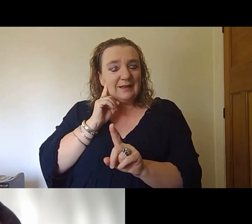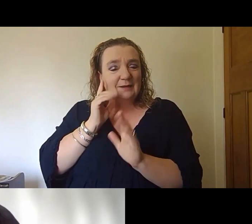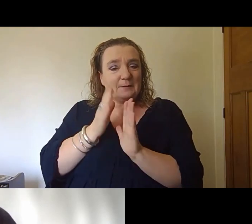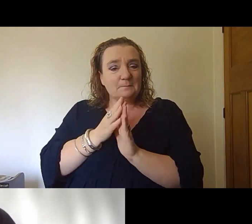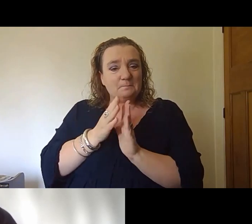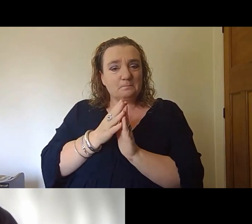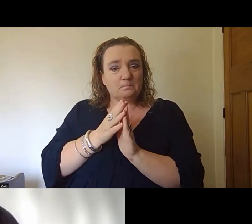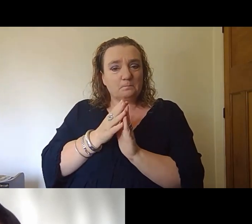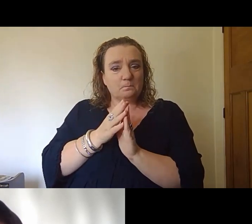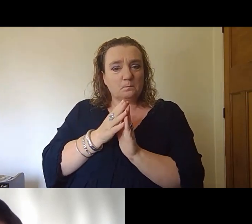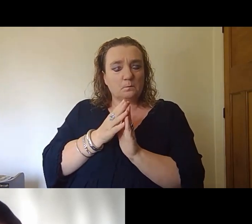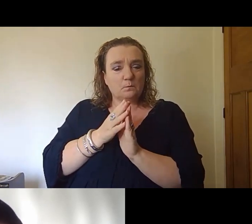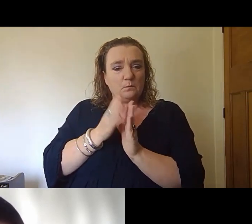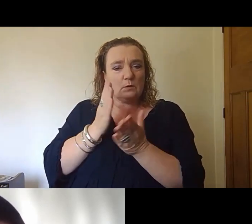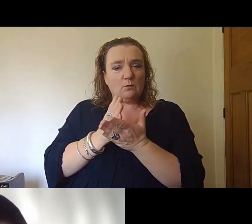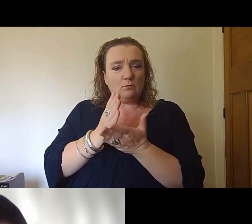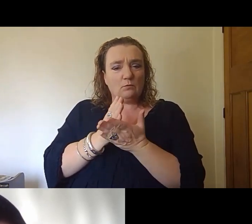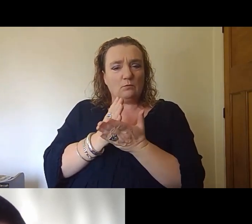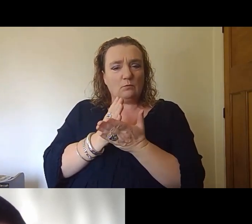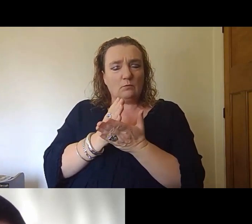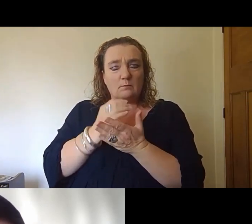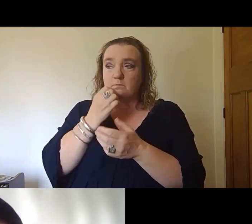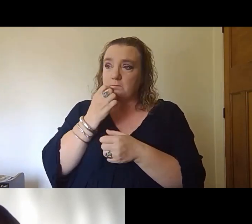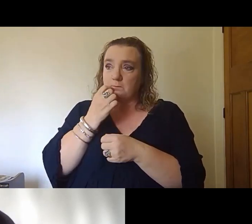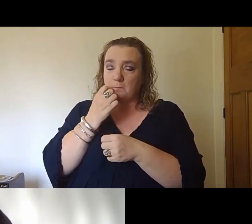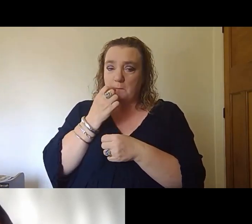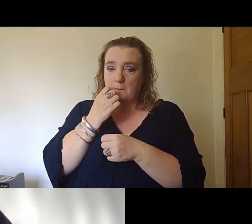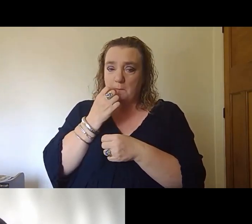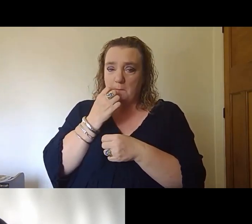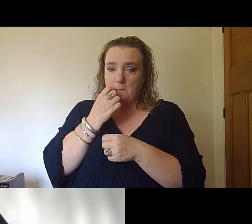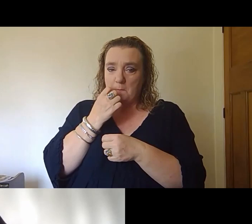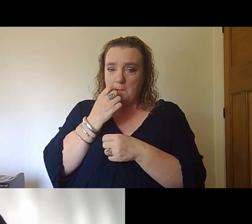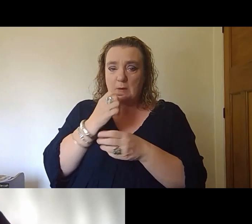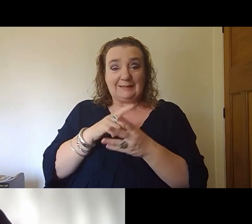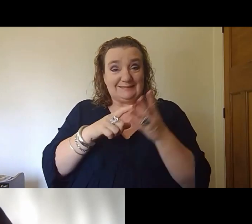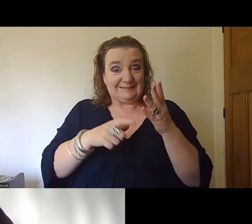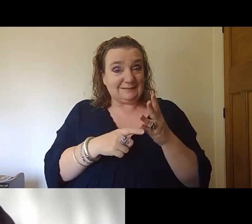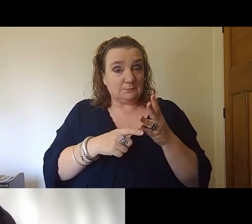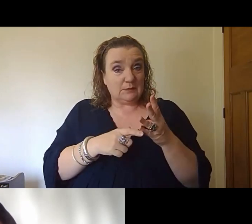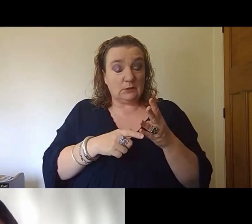that does make a difference, because a lot of the disabilities, you know, obviously the capabilities of students are different.